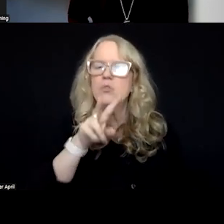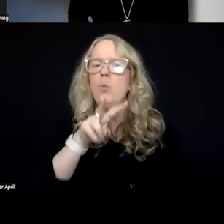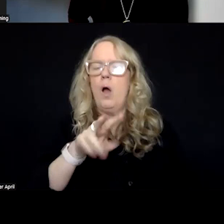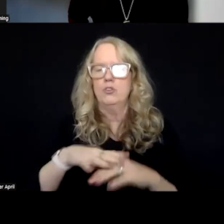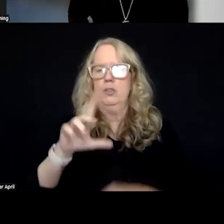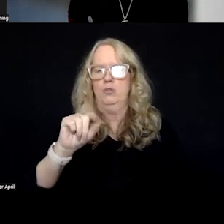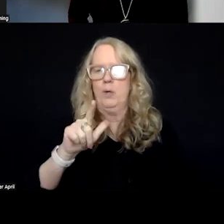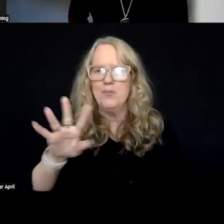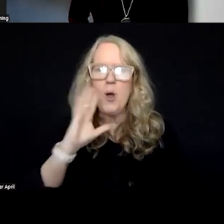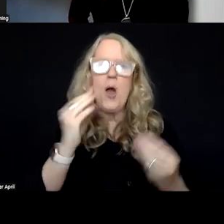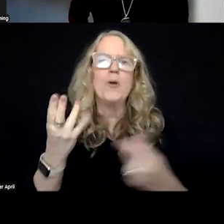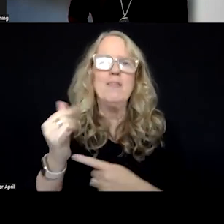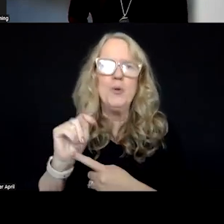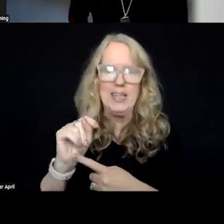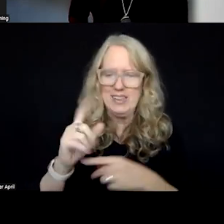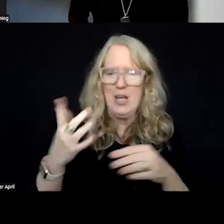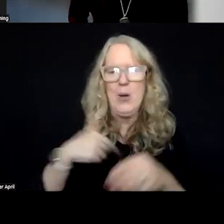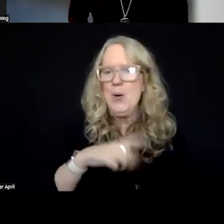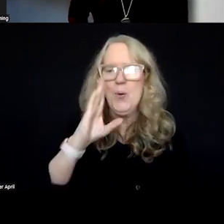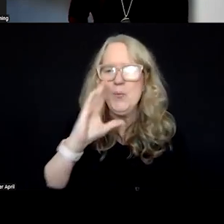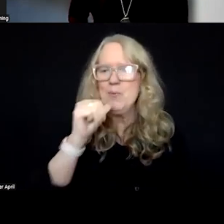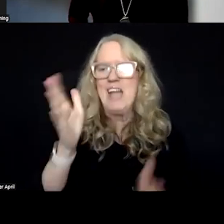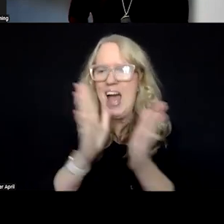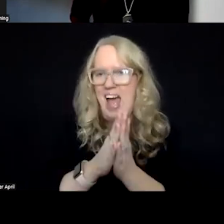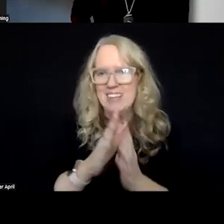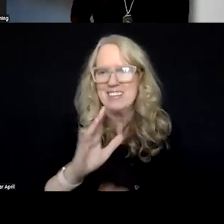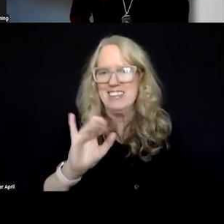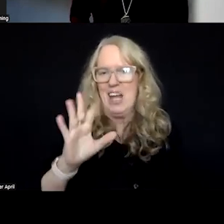I WILL GIVE YOU A HINT. WE WOULD NOT BE ASKING THIS IF THERE